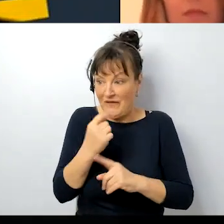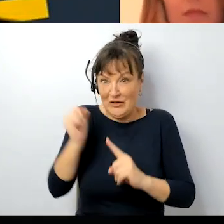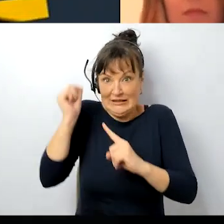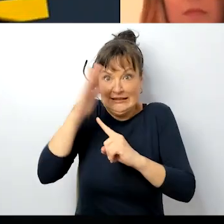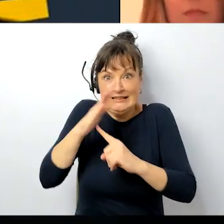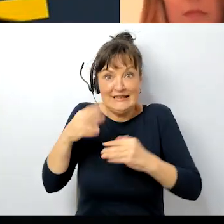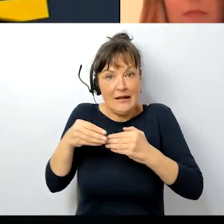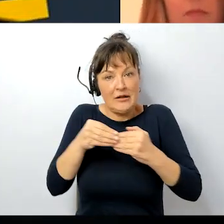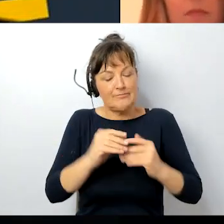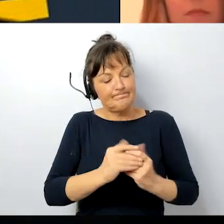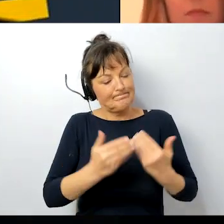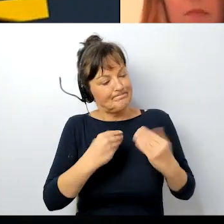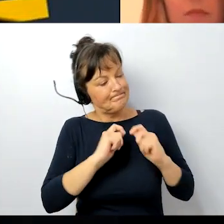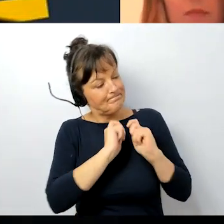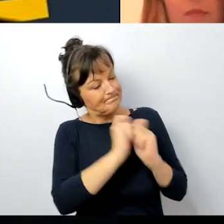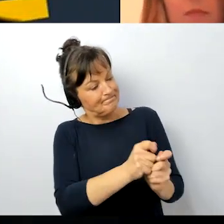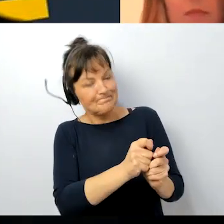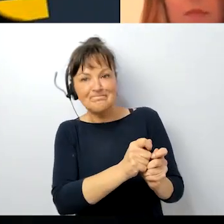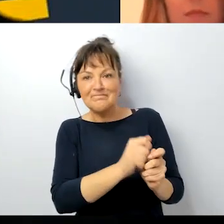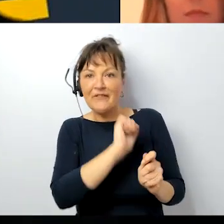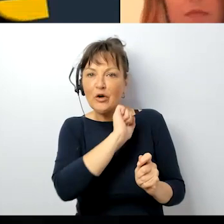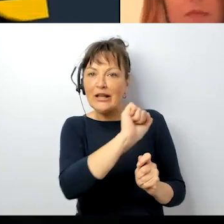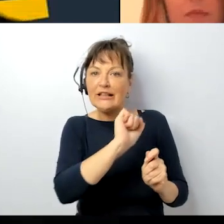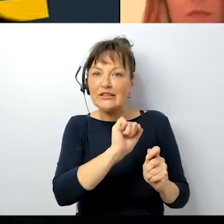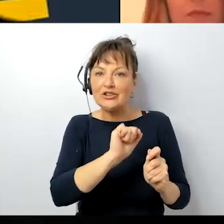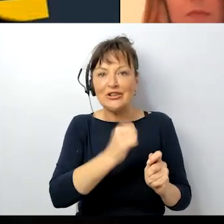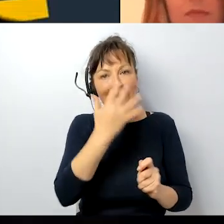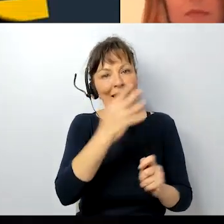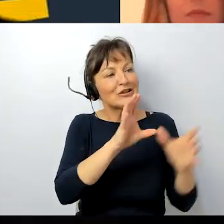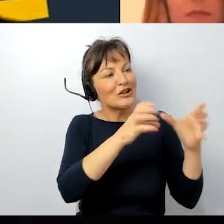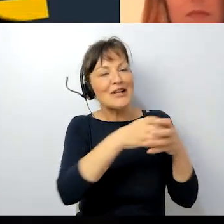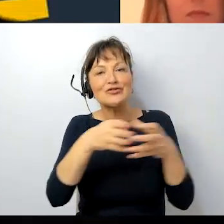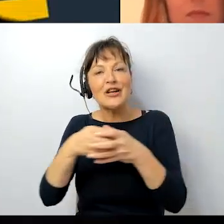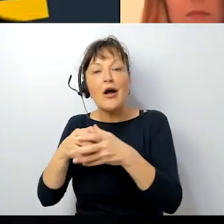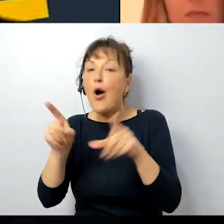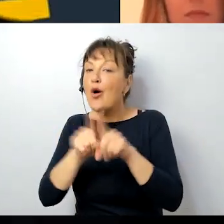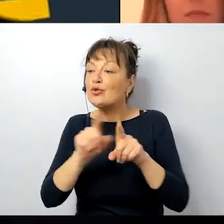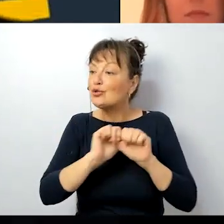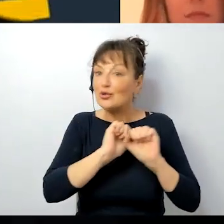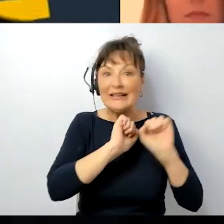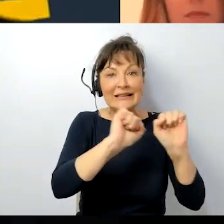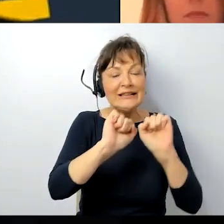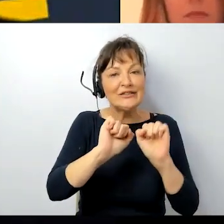come and attend and one of our senior leaders in the business actually presents our apprentices